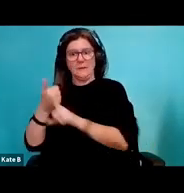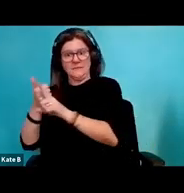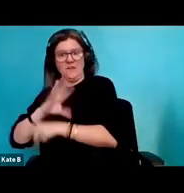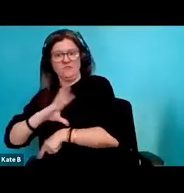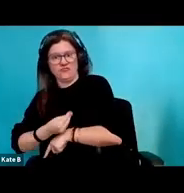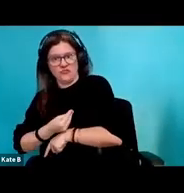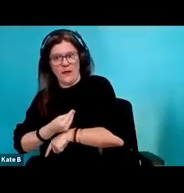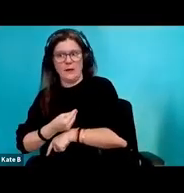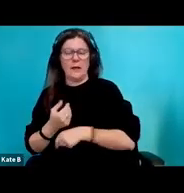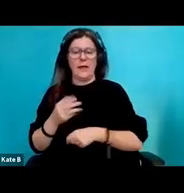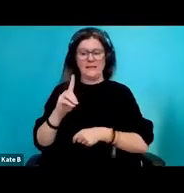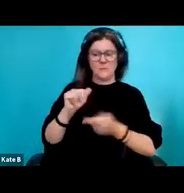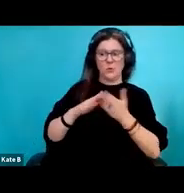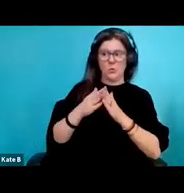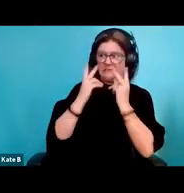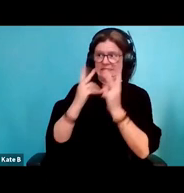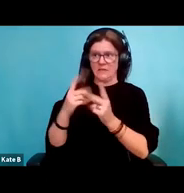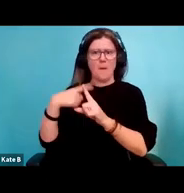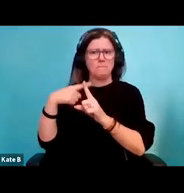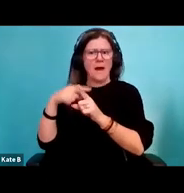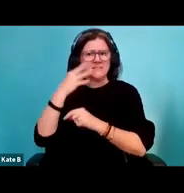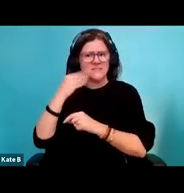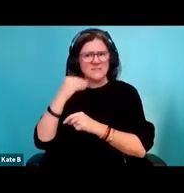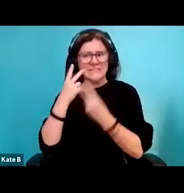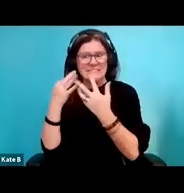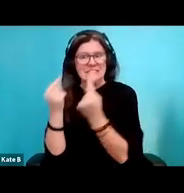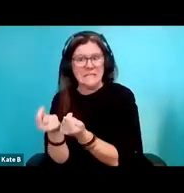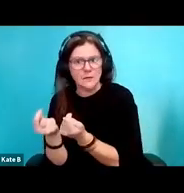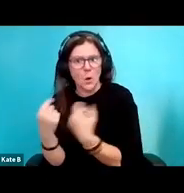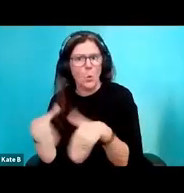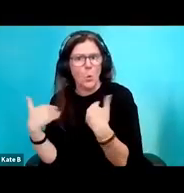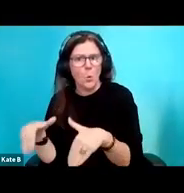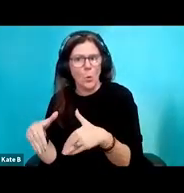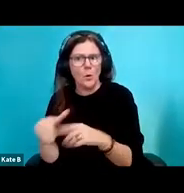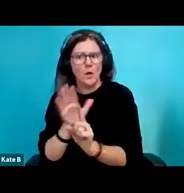to see such a positive sexual experience in the media. Jillian’s words, in an interview,